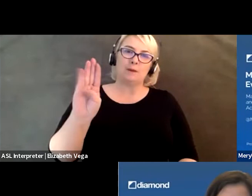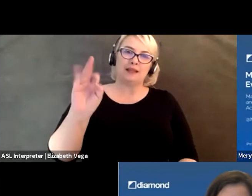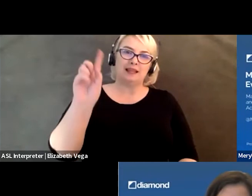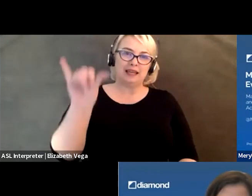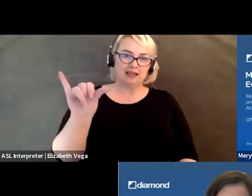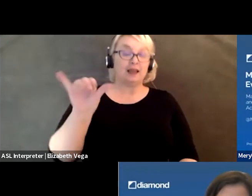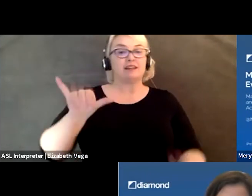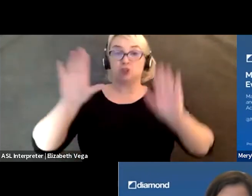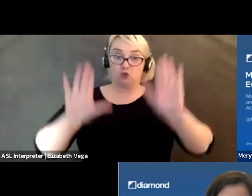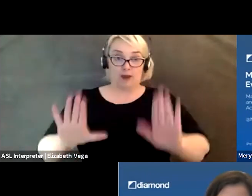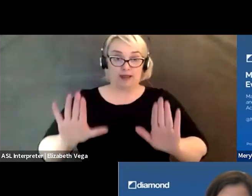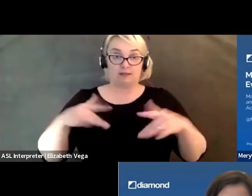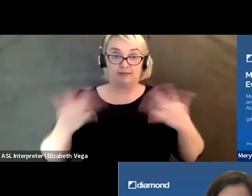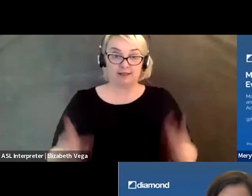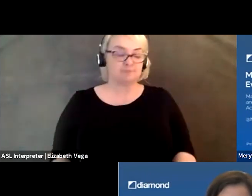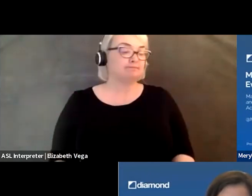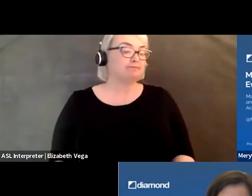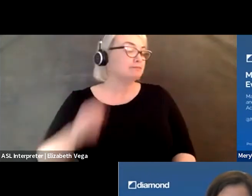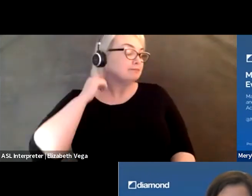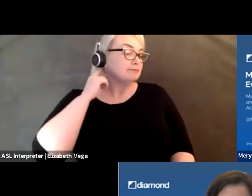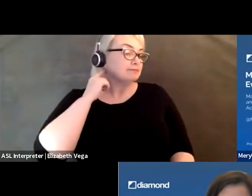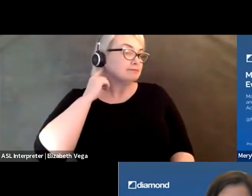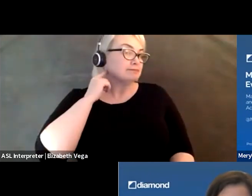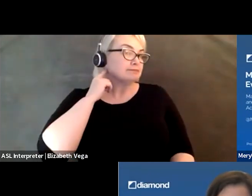Another thing to look into is teach access.